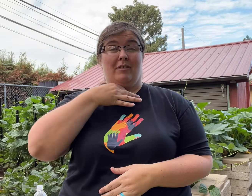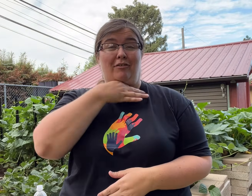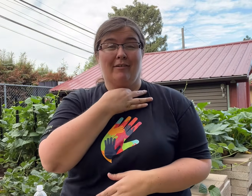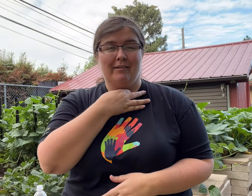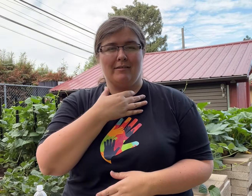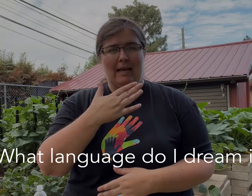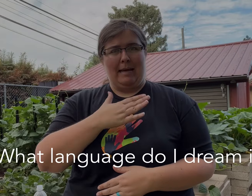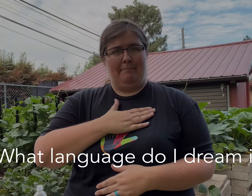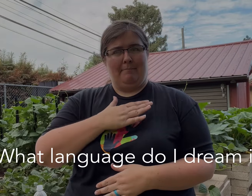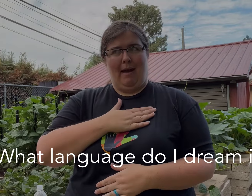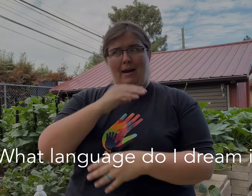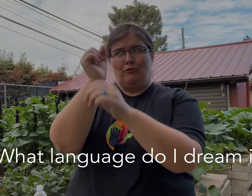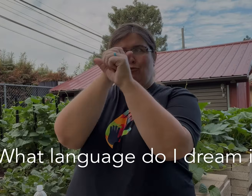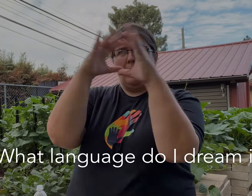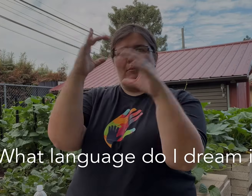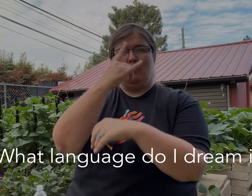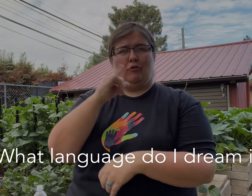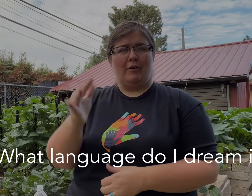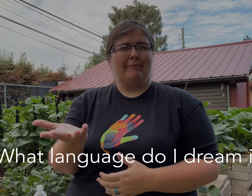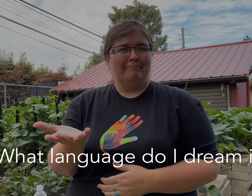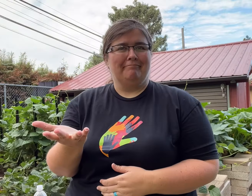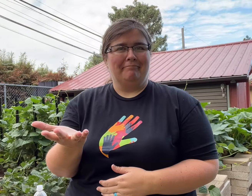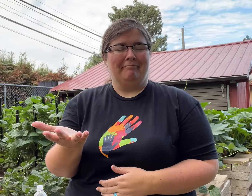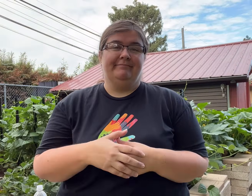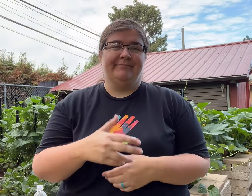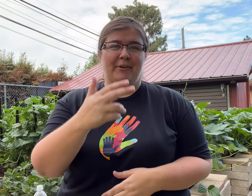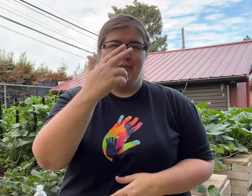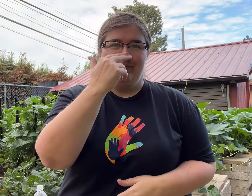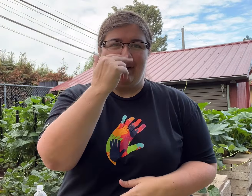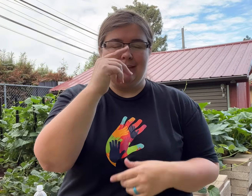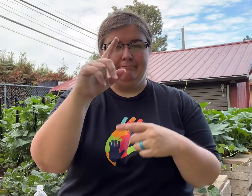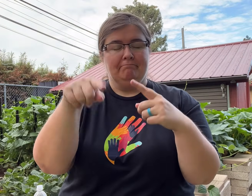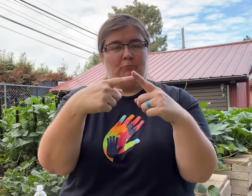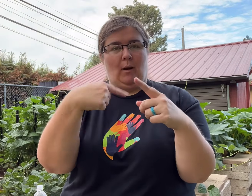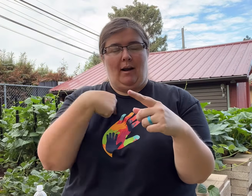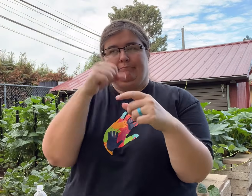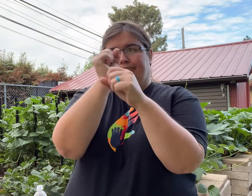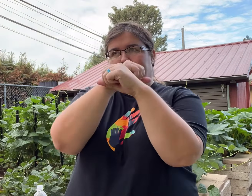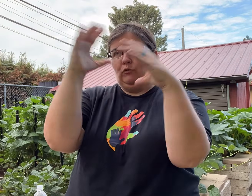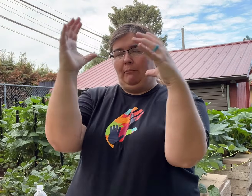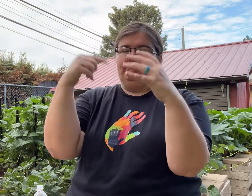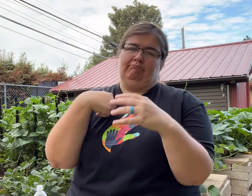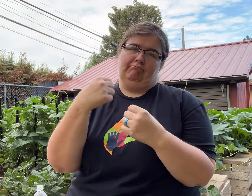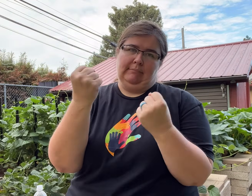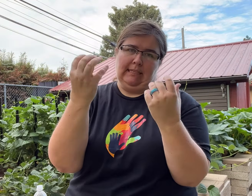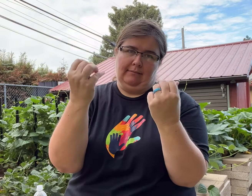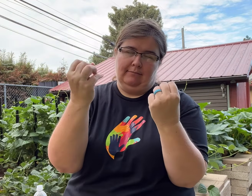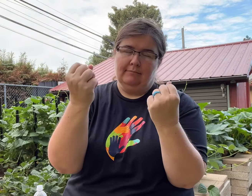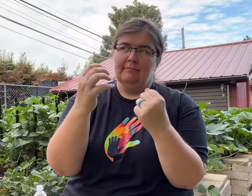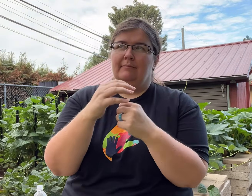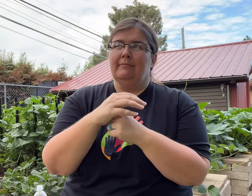now you might be curious, what do MY dreams look like? So, it's funny because when I dream,